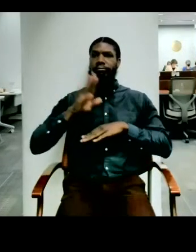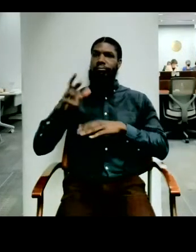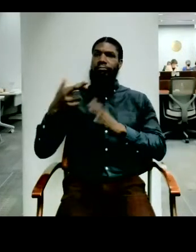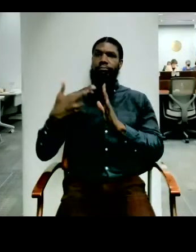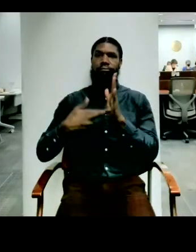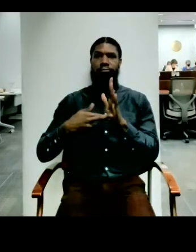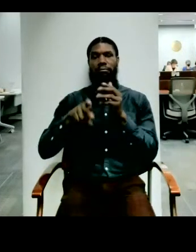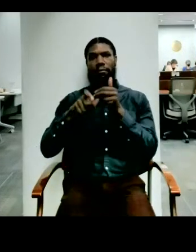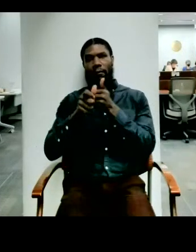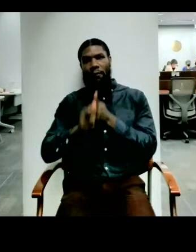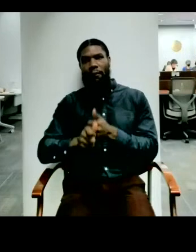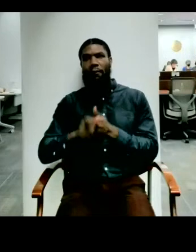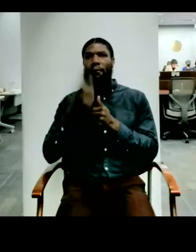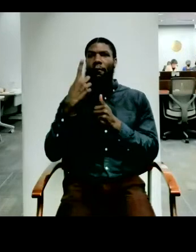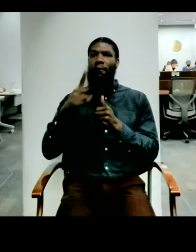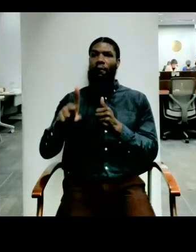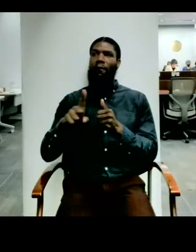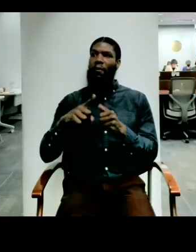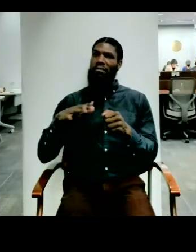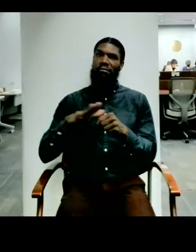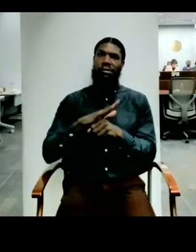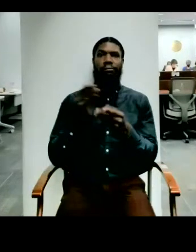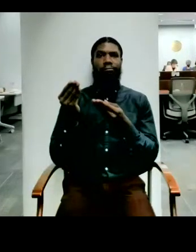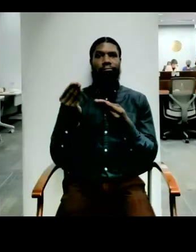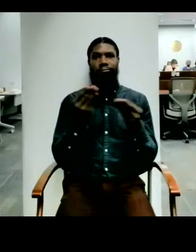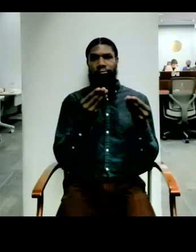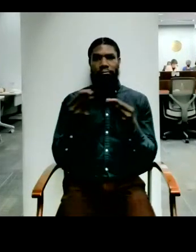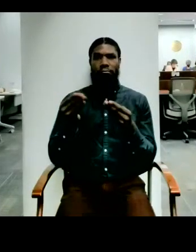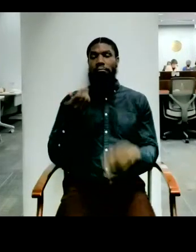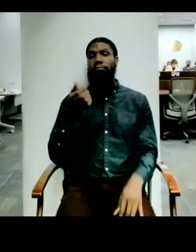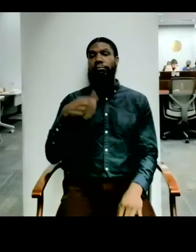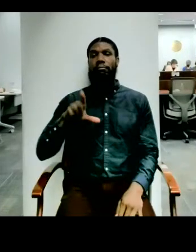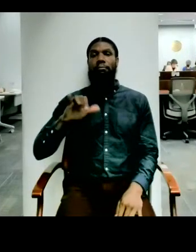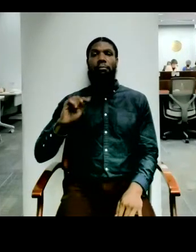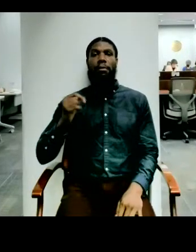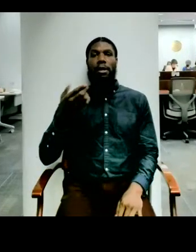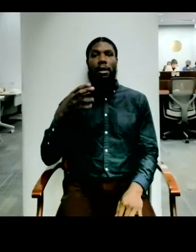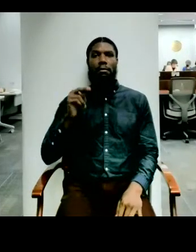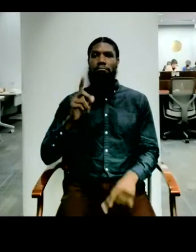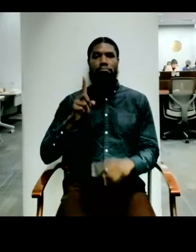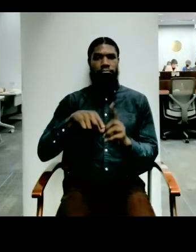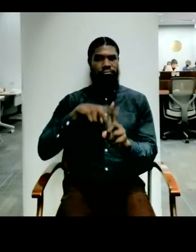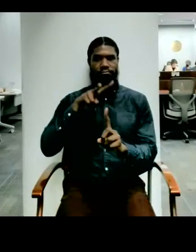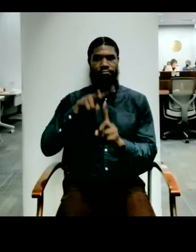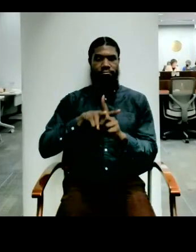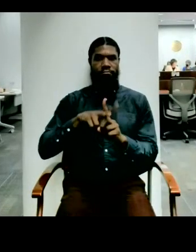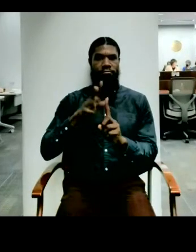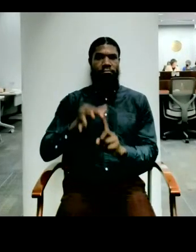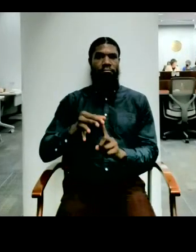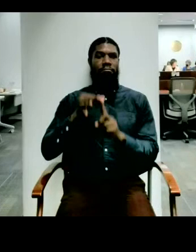And of course, any such litigation cannot be filed unless it has received a majority of